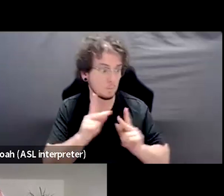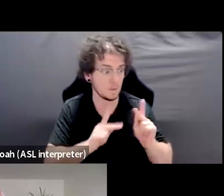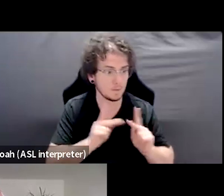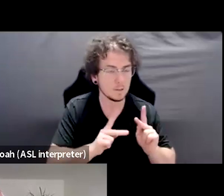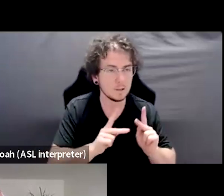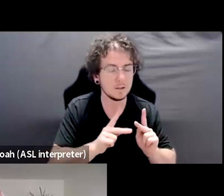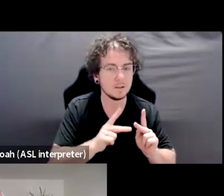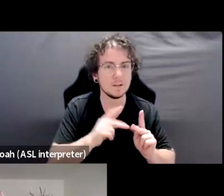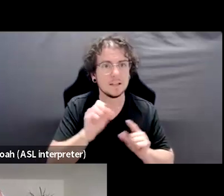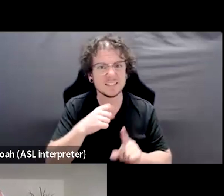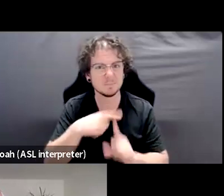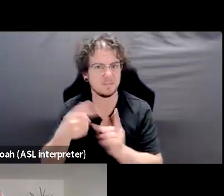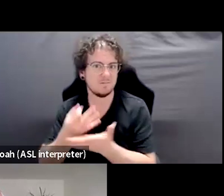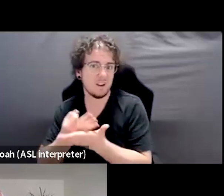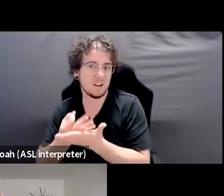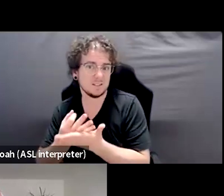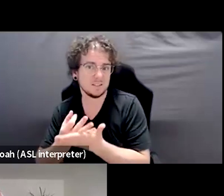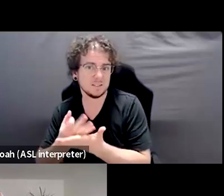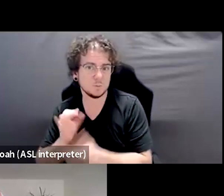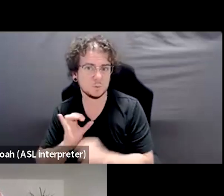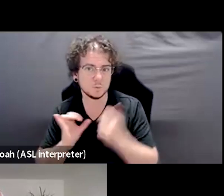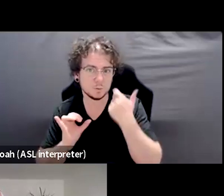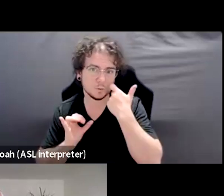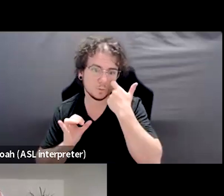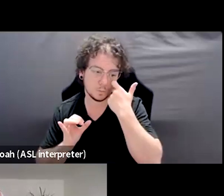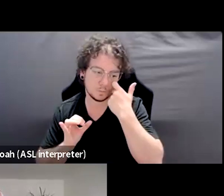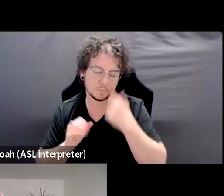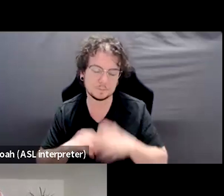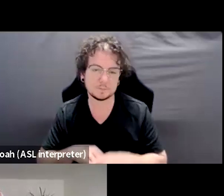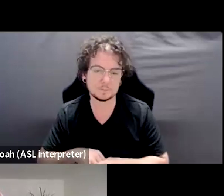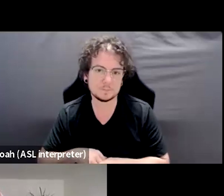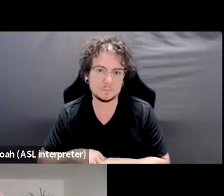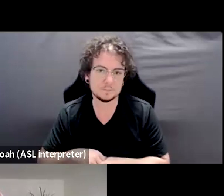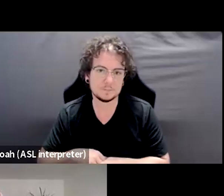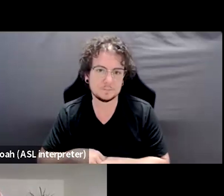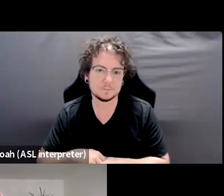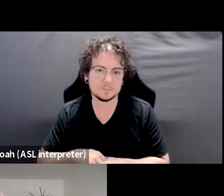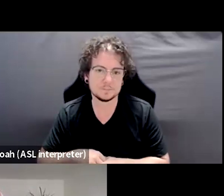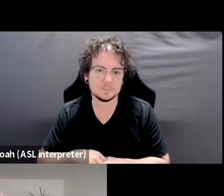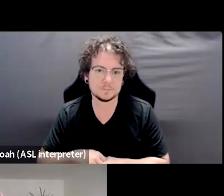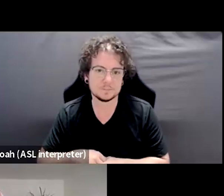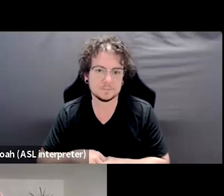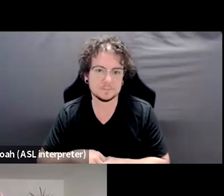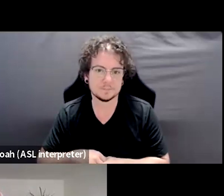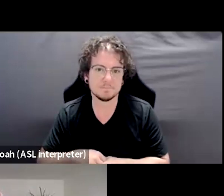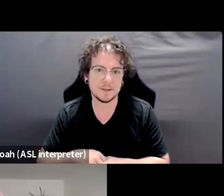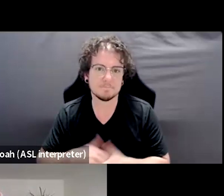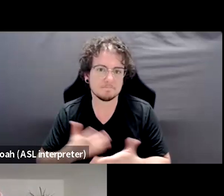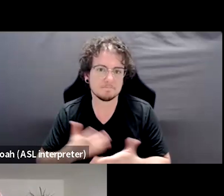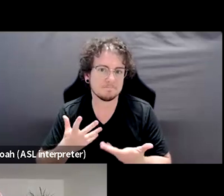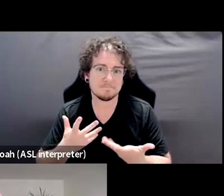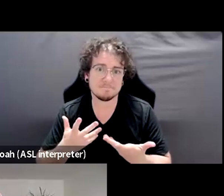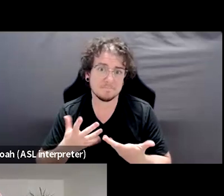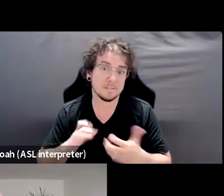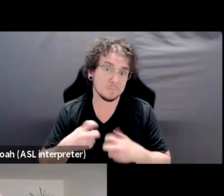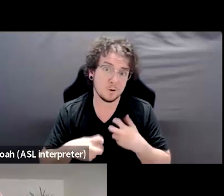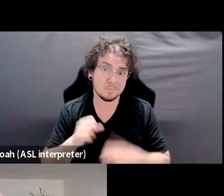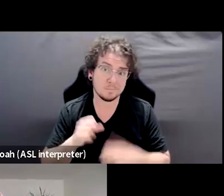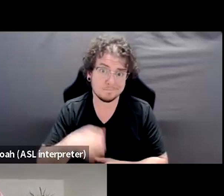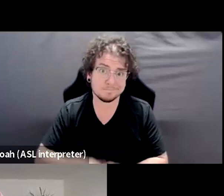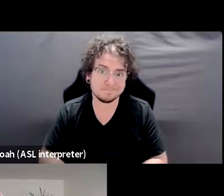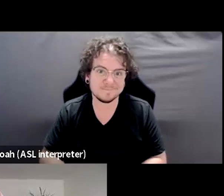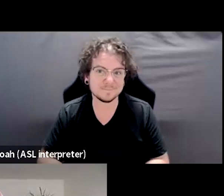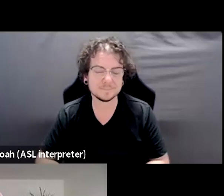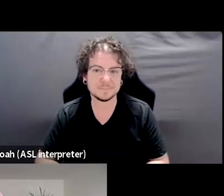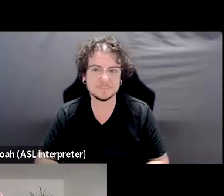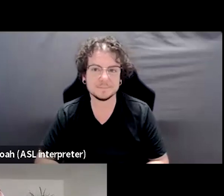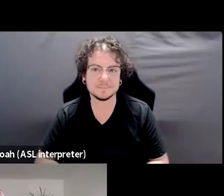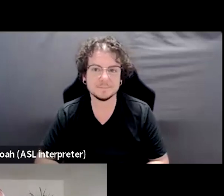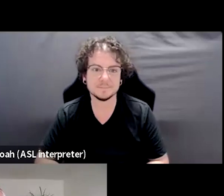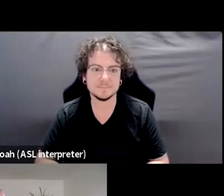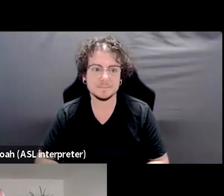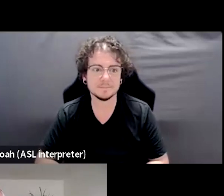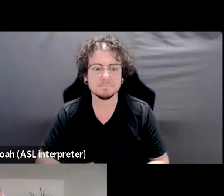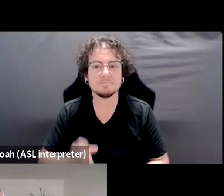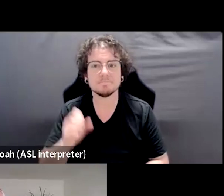terms of the finances. So, yeah, it's a problem. Don: Great. Phuong, any thoughts?